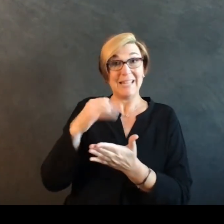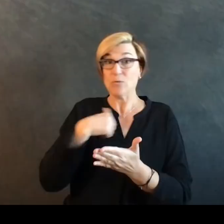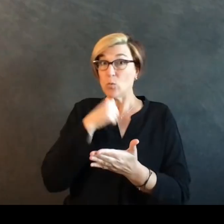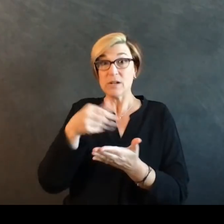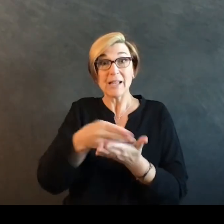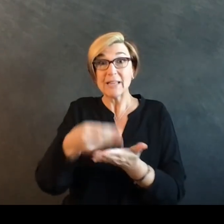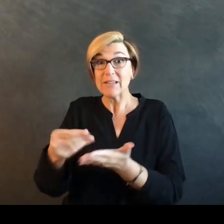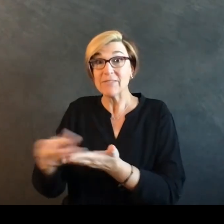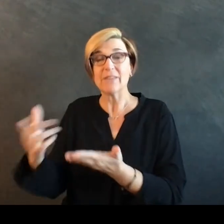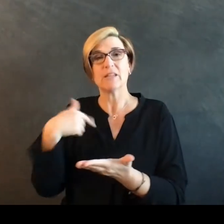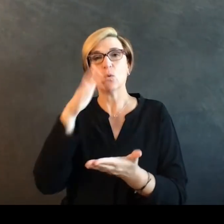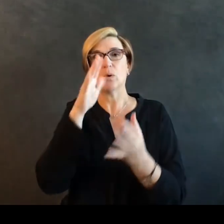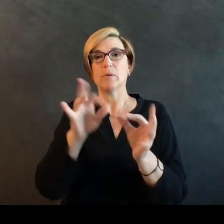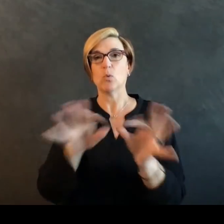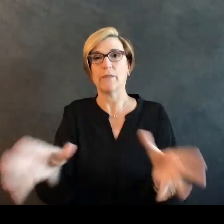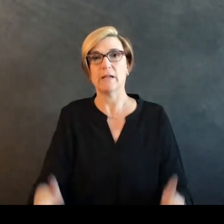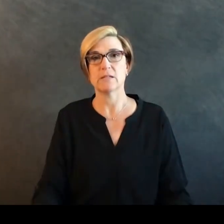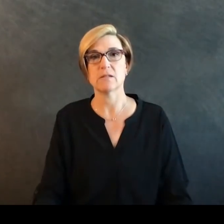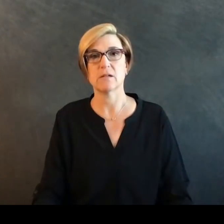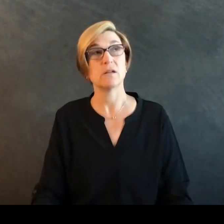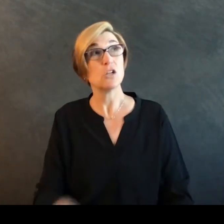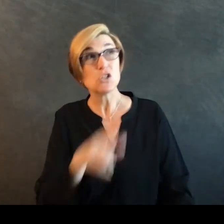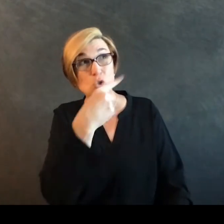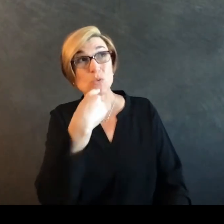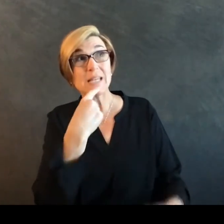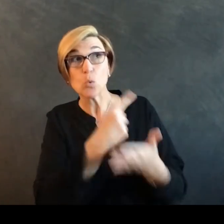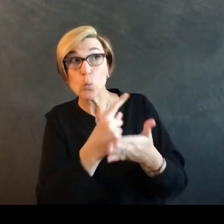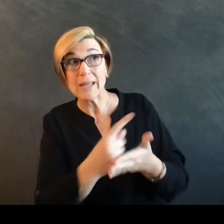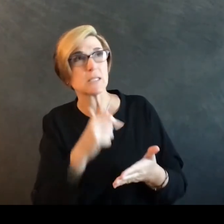matter of weeks and not months that's correct